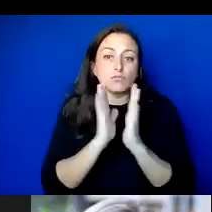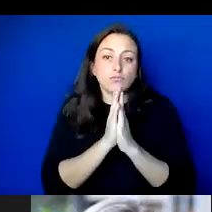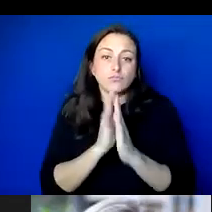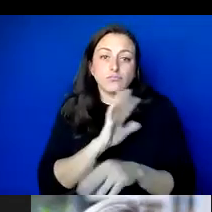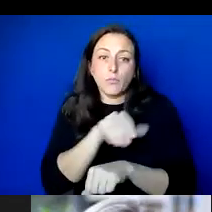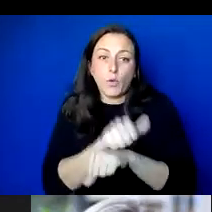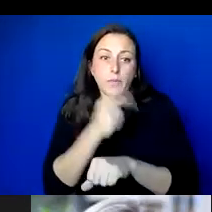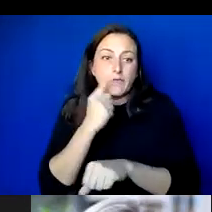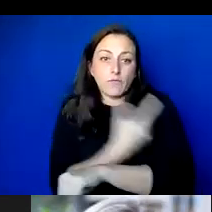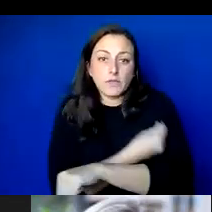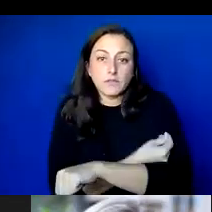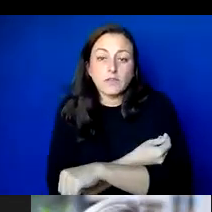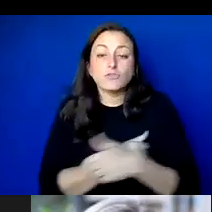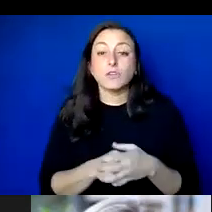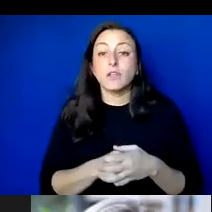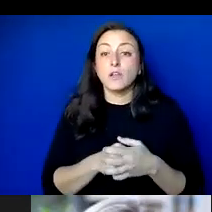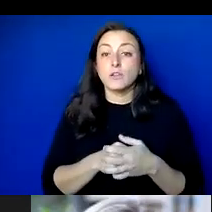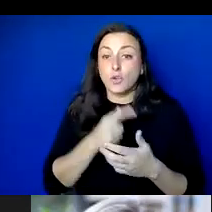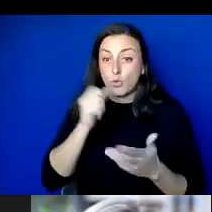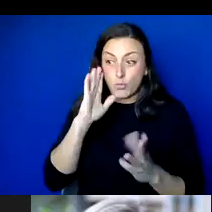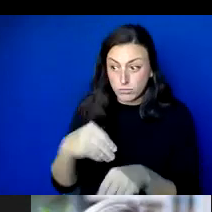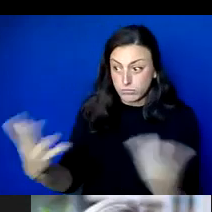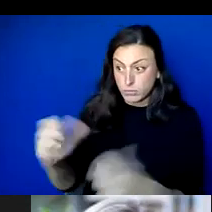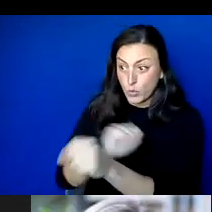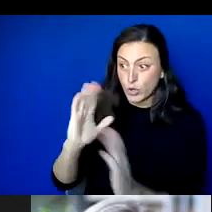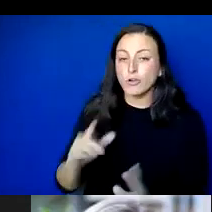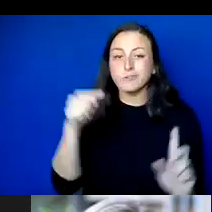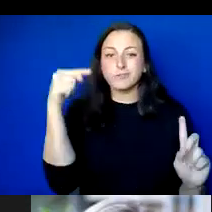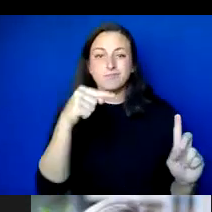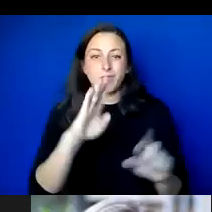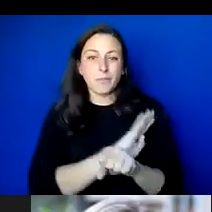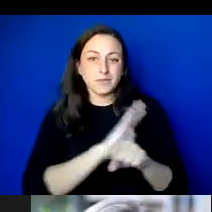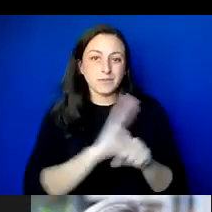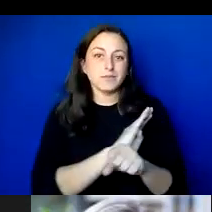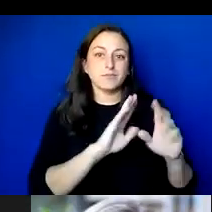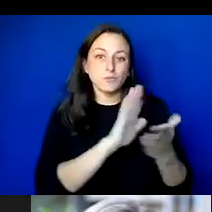Employers will be in touch with more information about how to schedule your vaccine. Those who